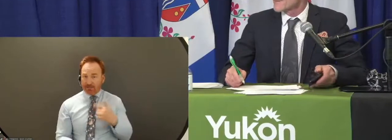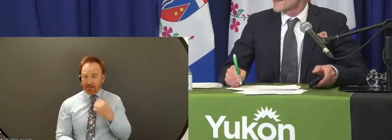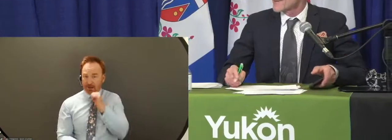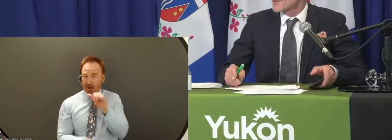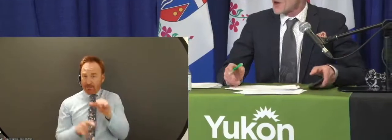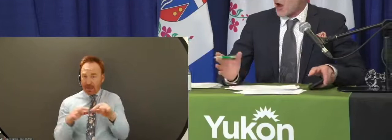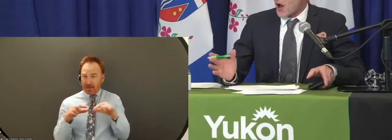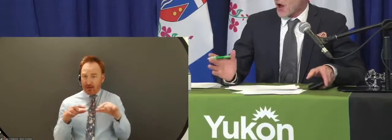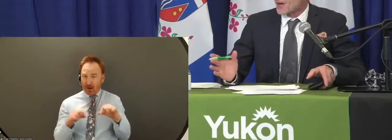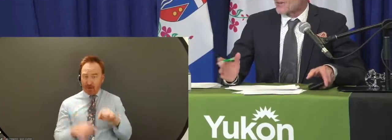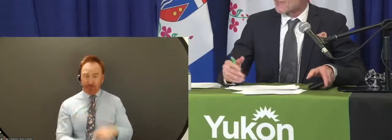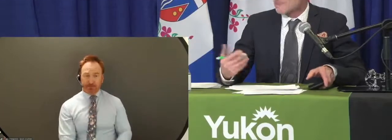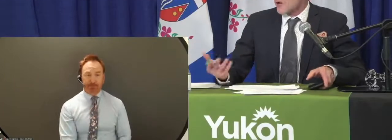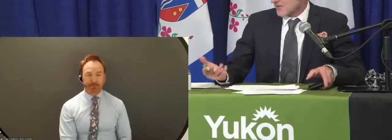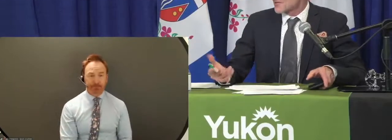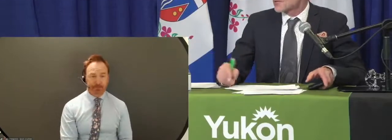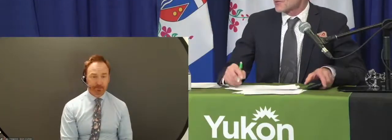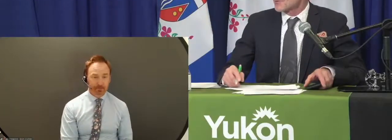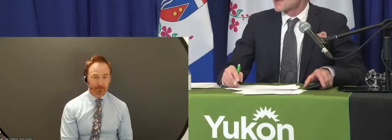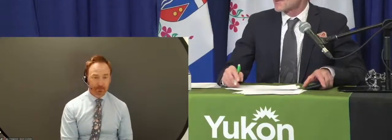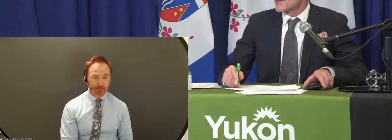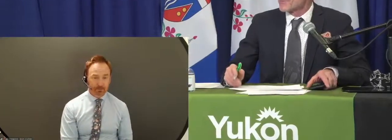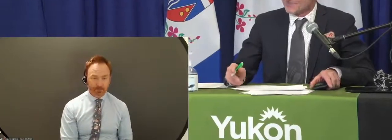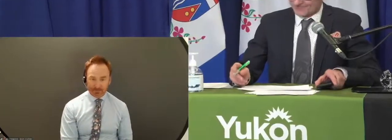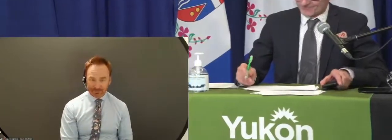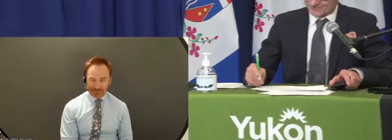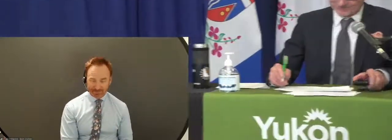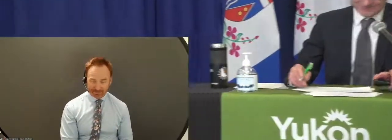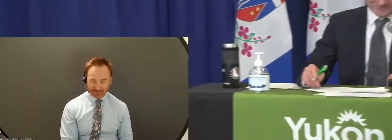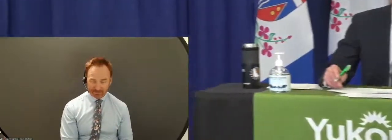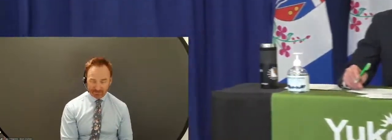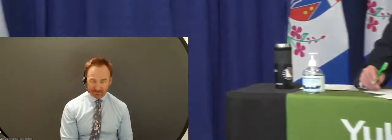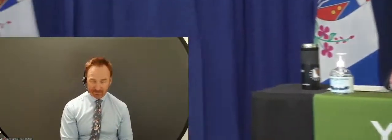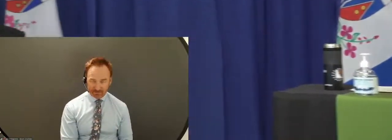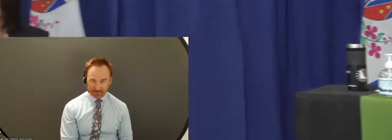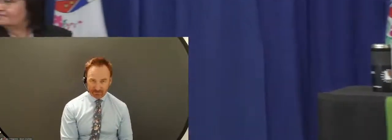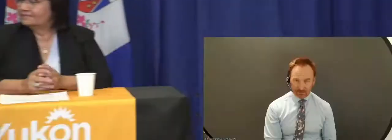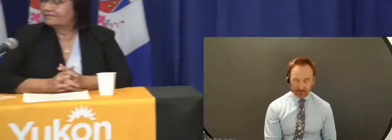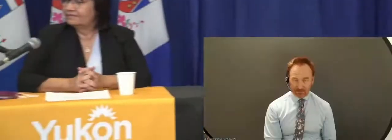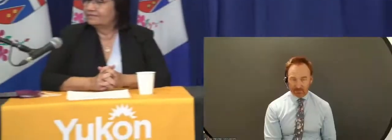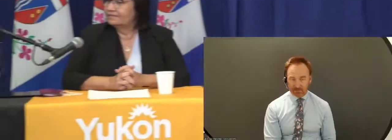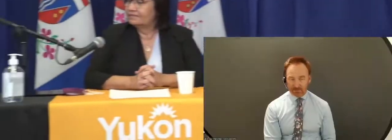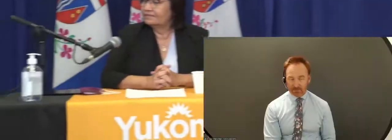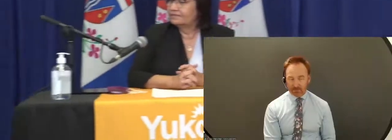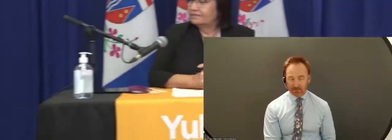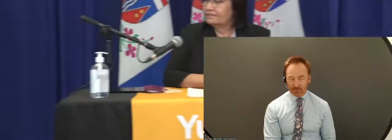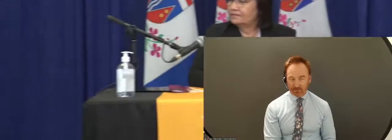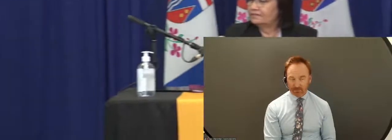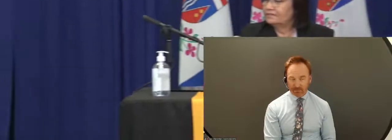how for many people COVID is real or that realization COVID